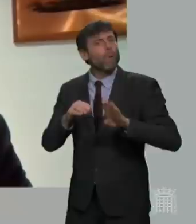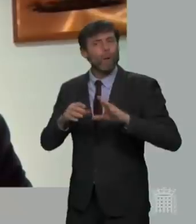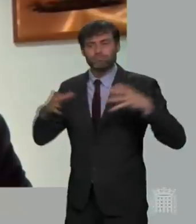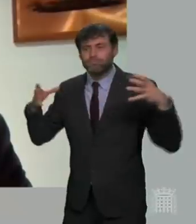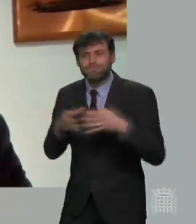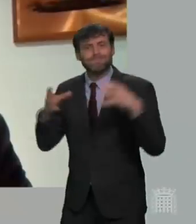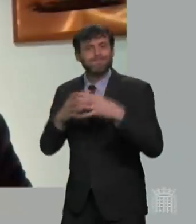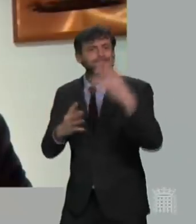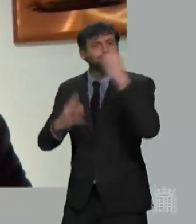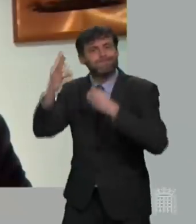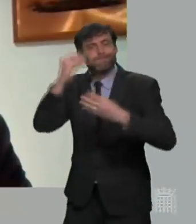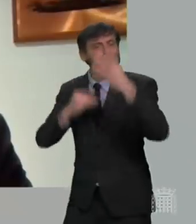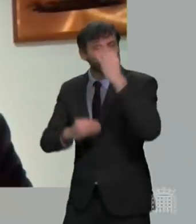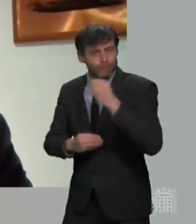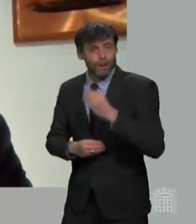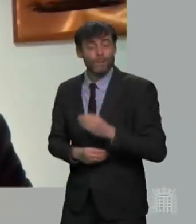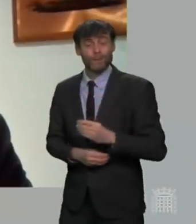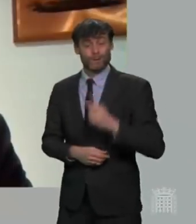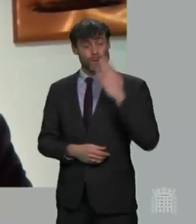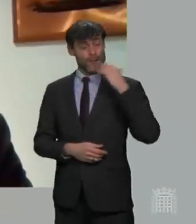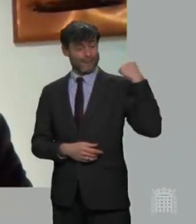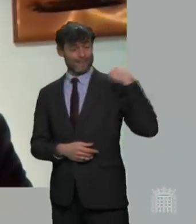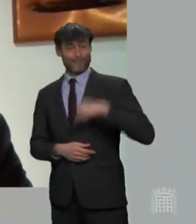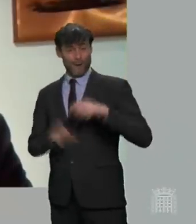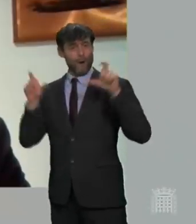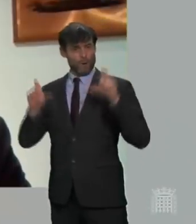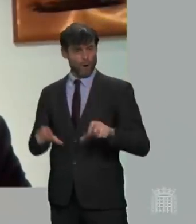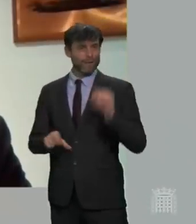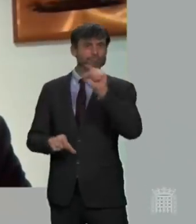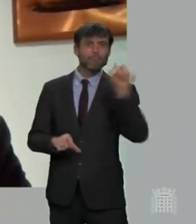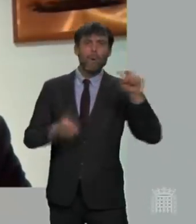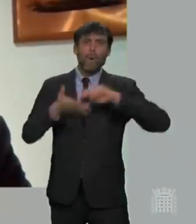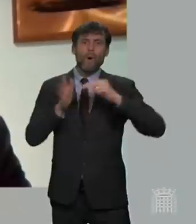have remained restricted in what they can do, and, despite the considerable help offered to them,